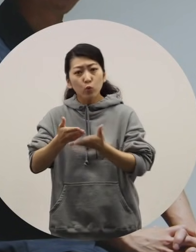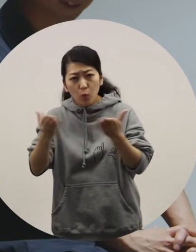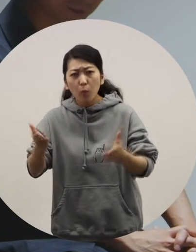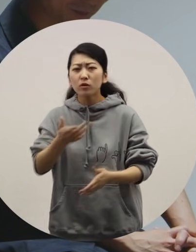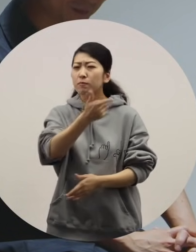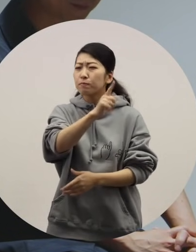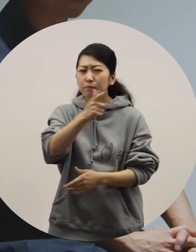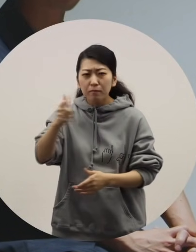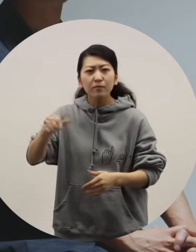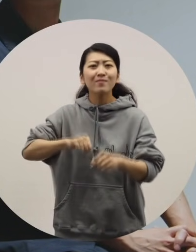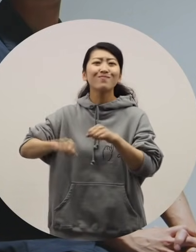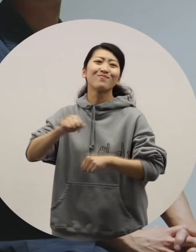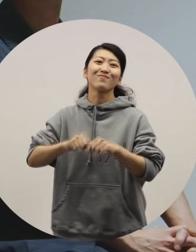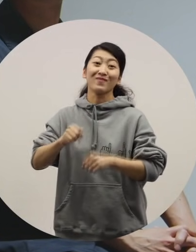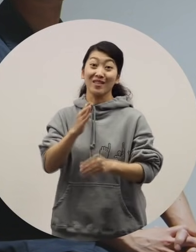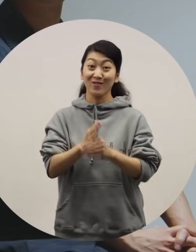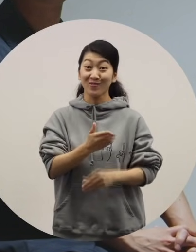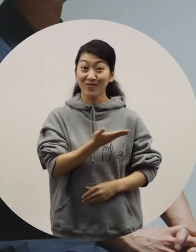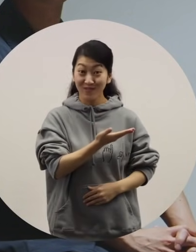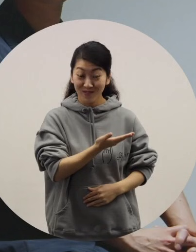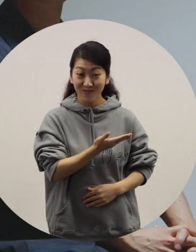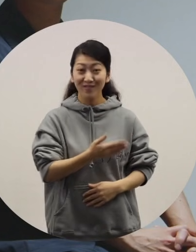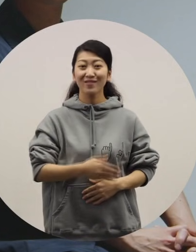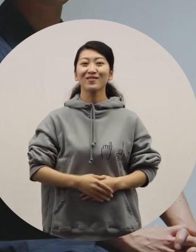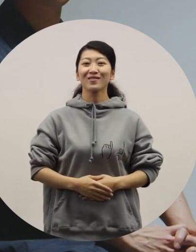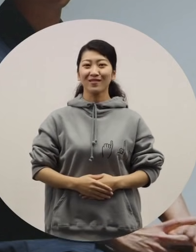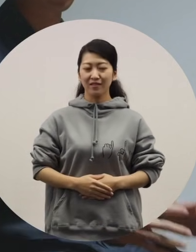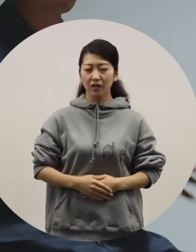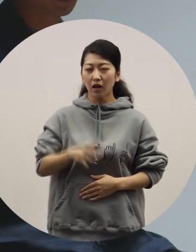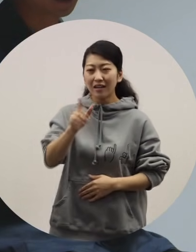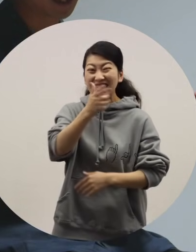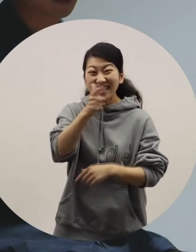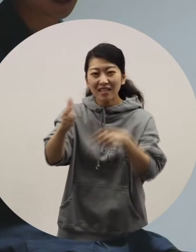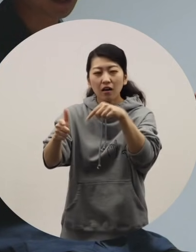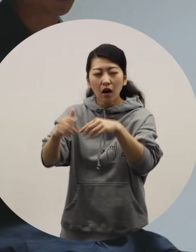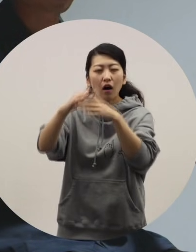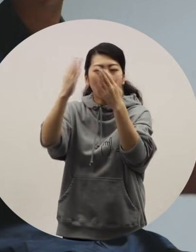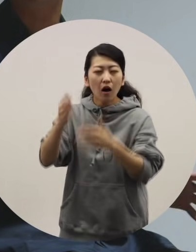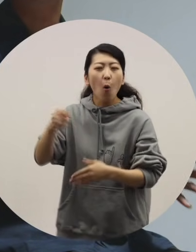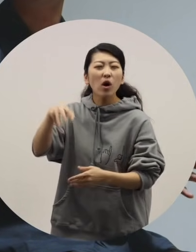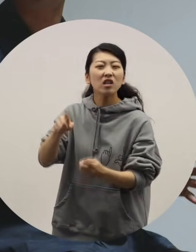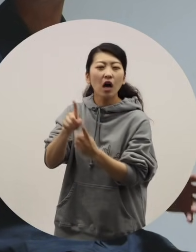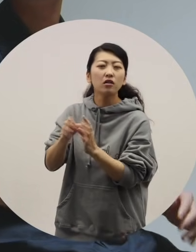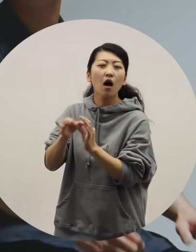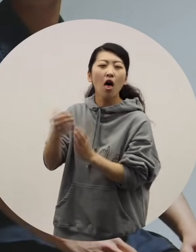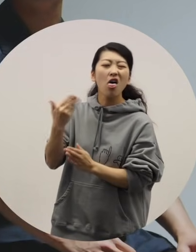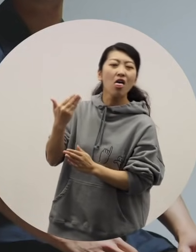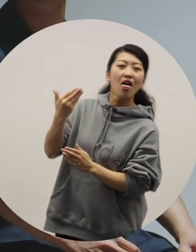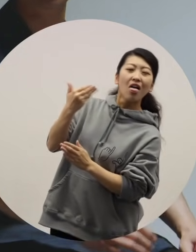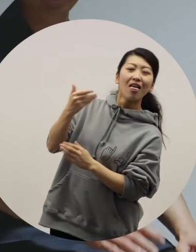from TV commercials to fashion shows such as this. [Kenmochi] I am here because of you. [Ochiai] Oh, is that true?